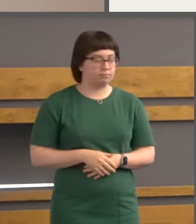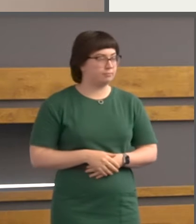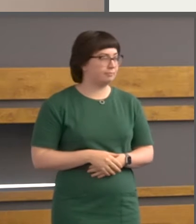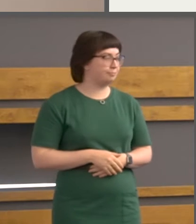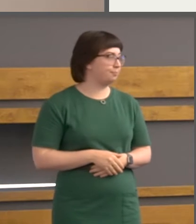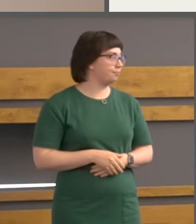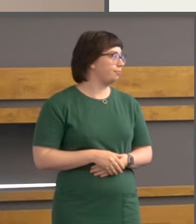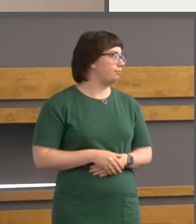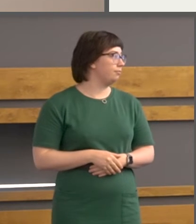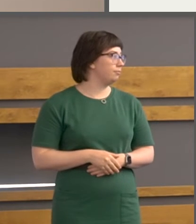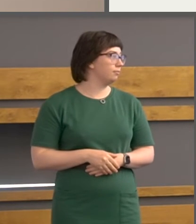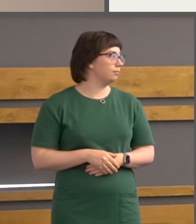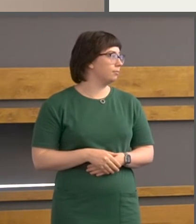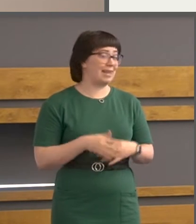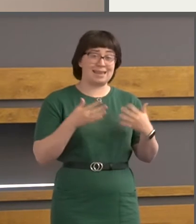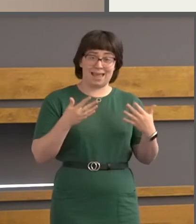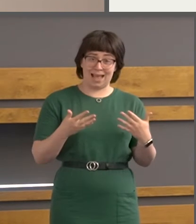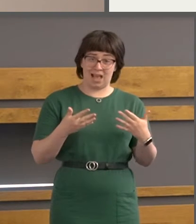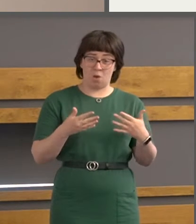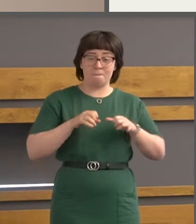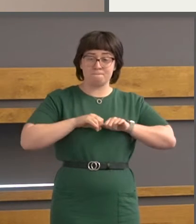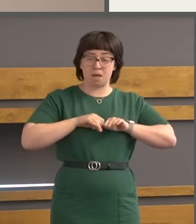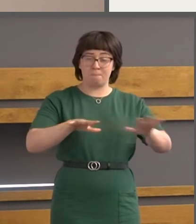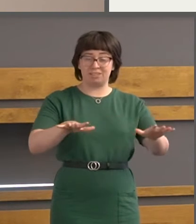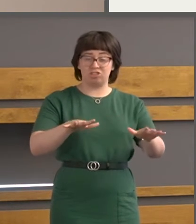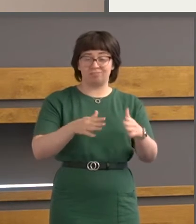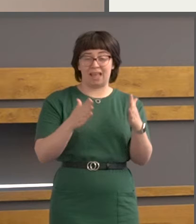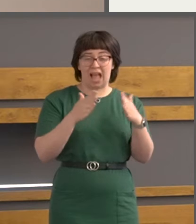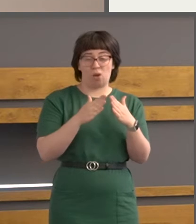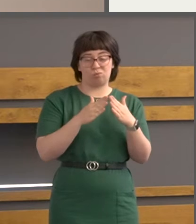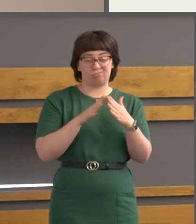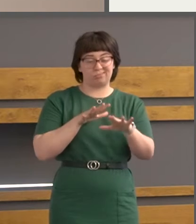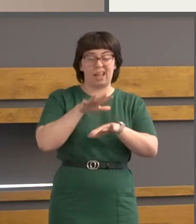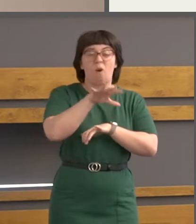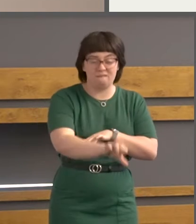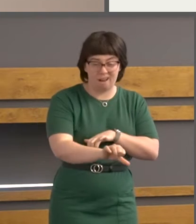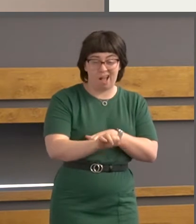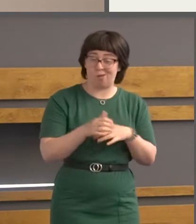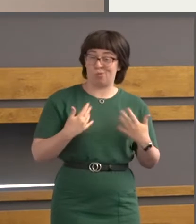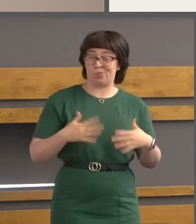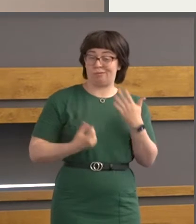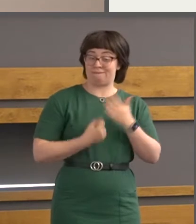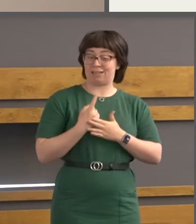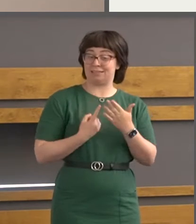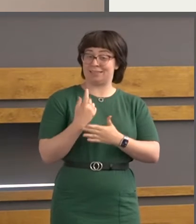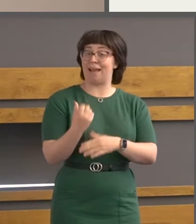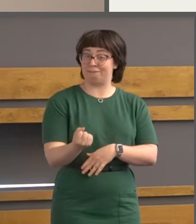And there's now a publishing house that has kind of taken over and runs very cool events. And I should have nabbed the sign